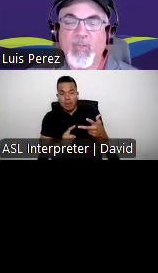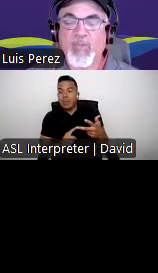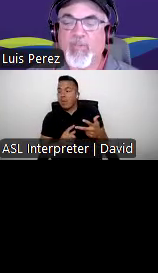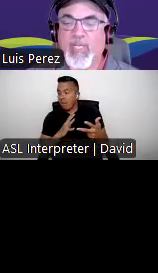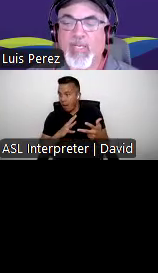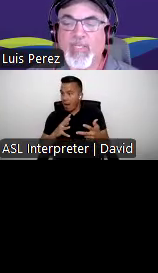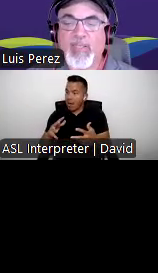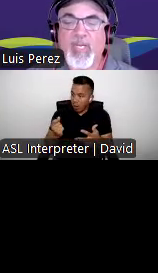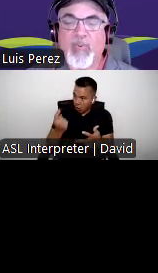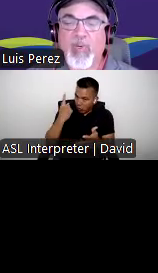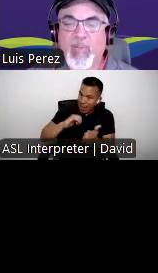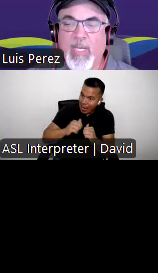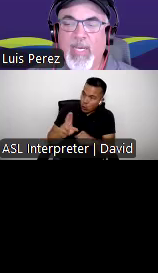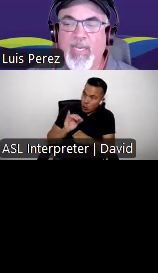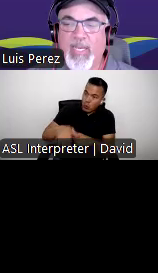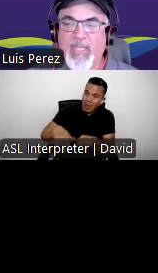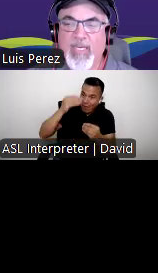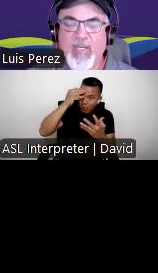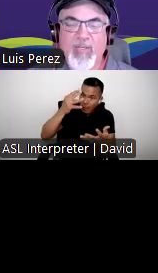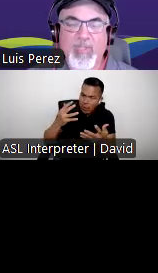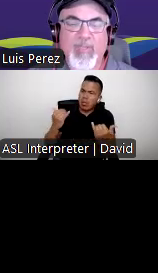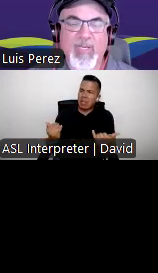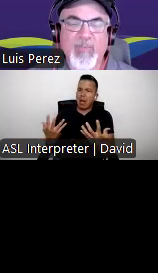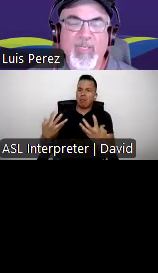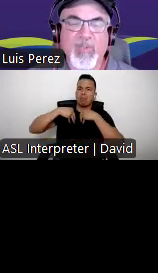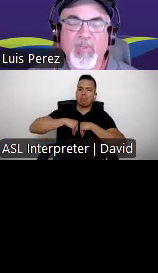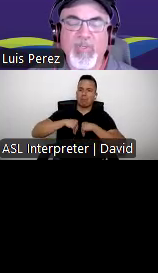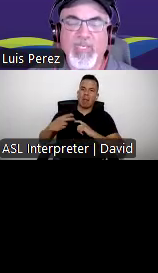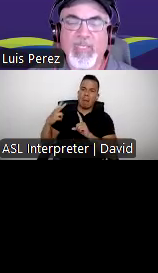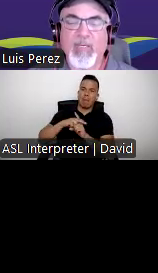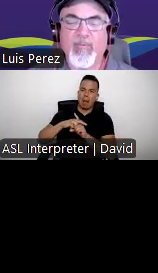useful knowledge that they're able to apply, and that includes the development of strong executive